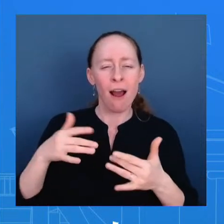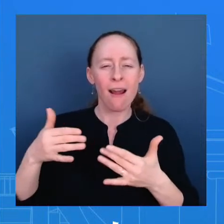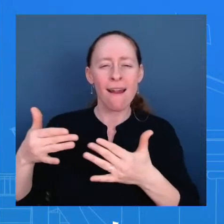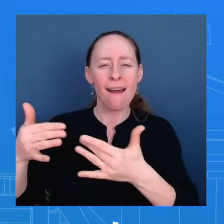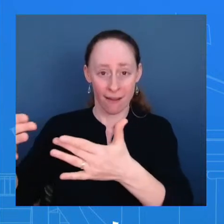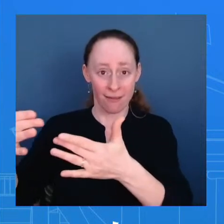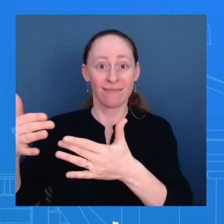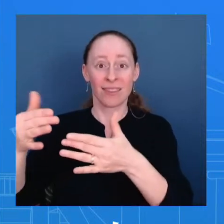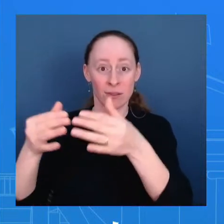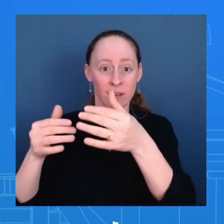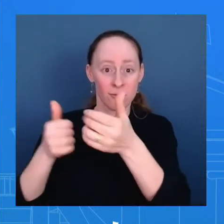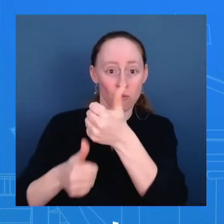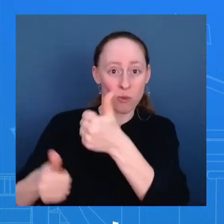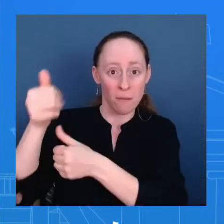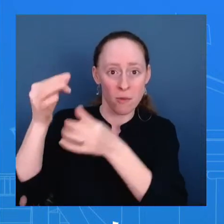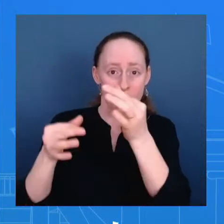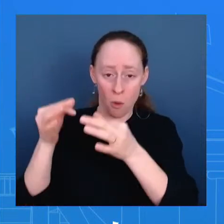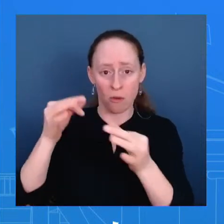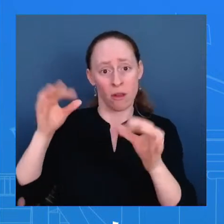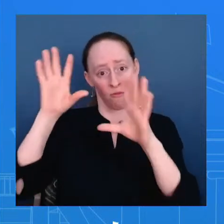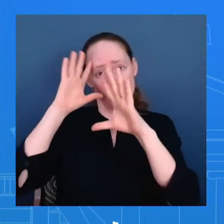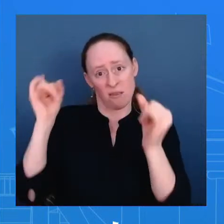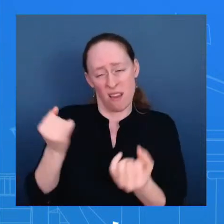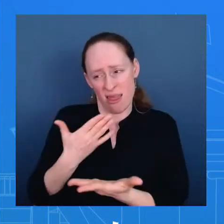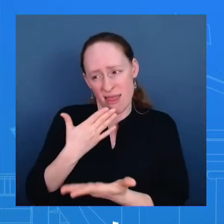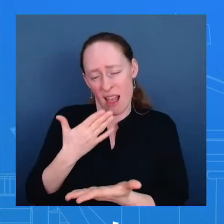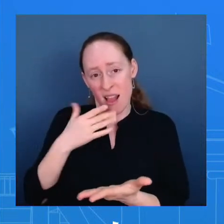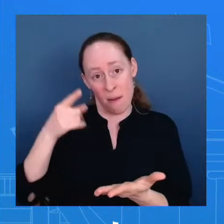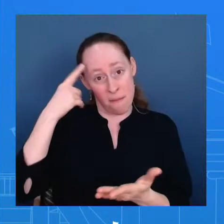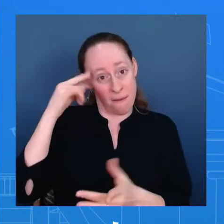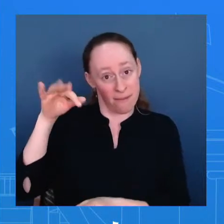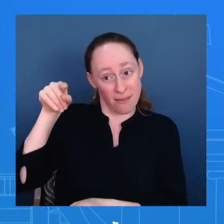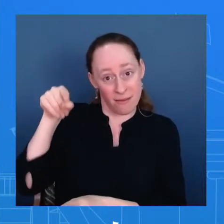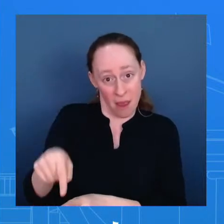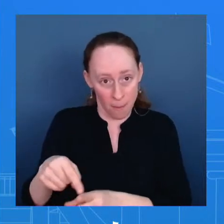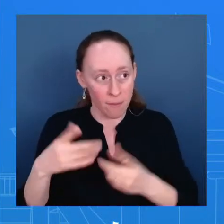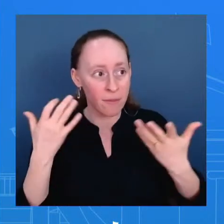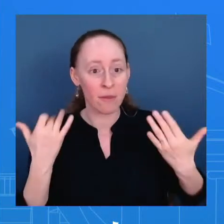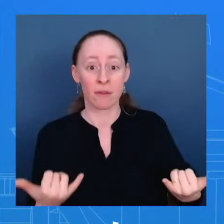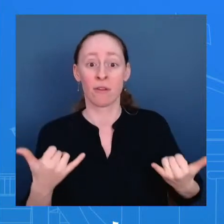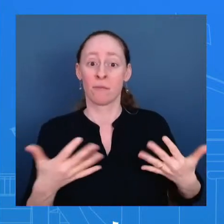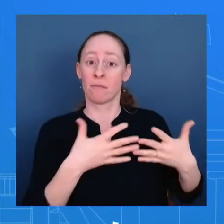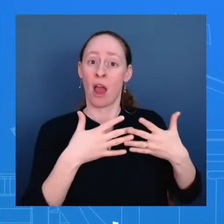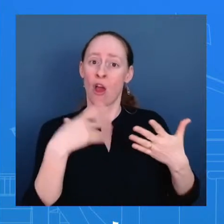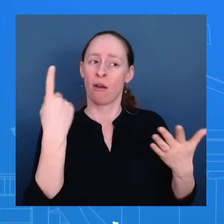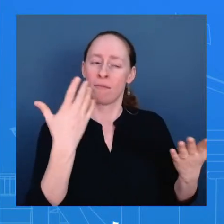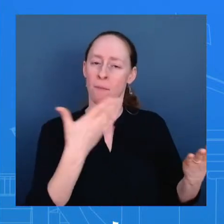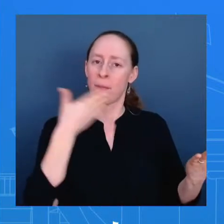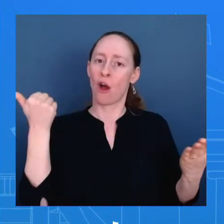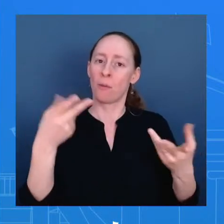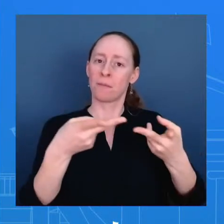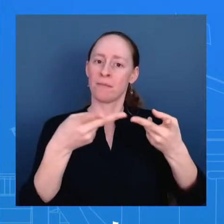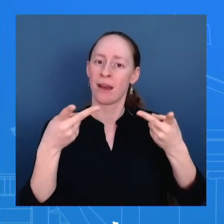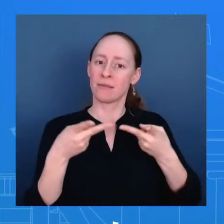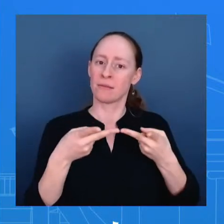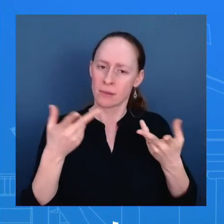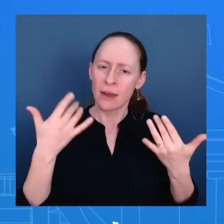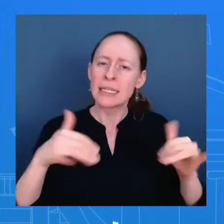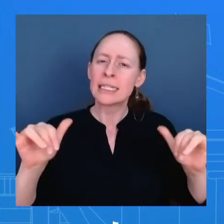for the better and committed to continue his fight to move us closer to the promise of America. Families from each of the five different cases